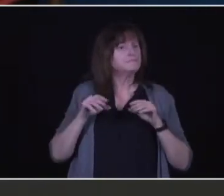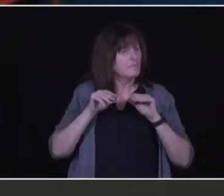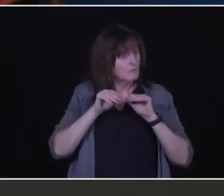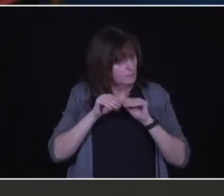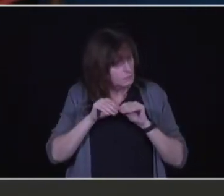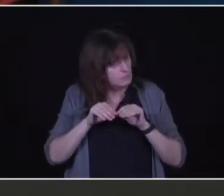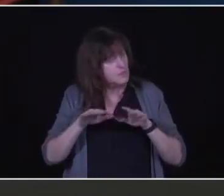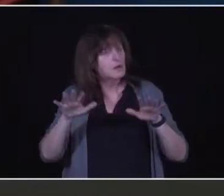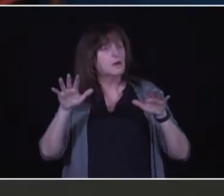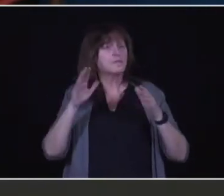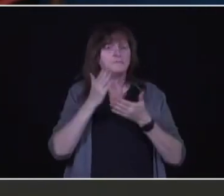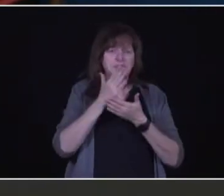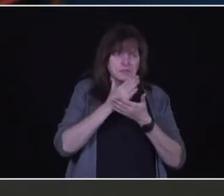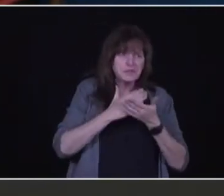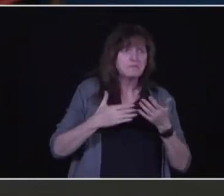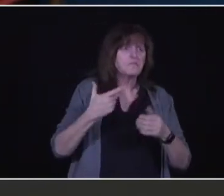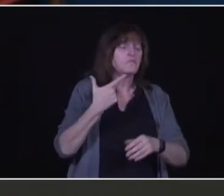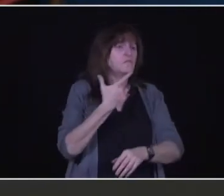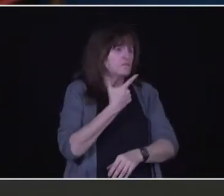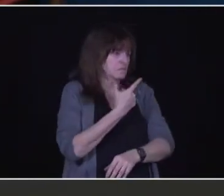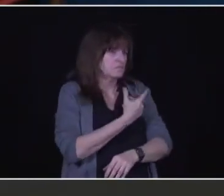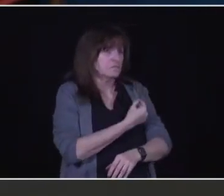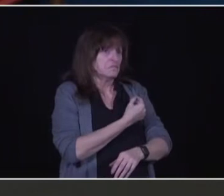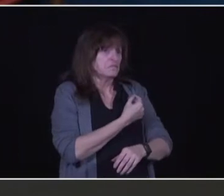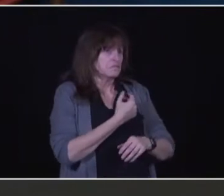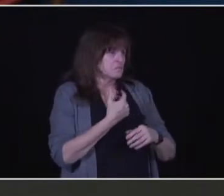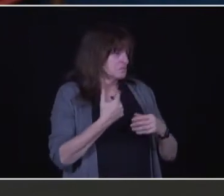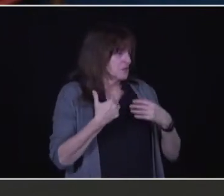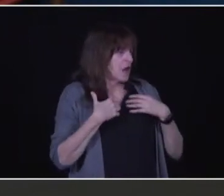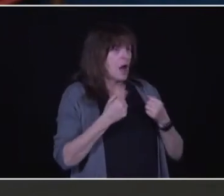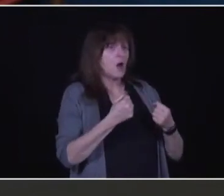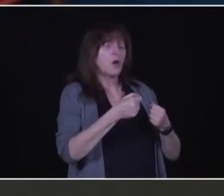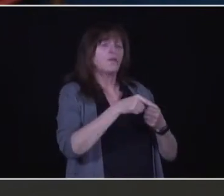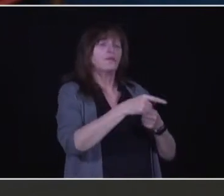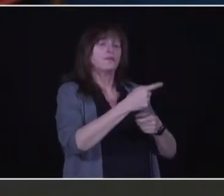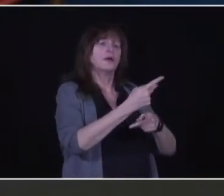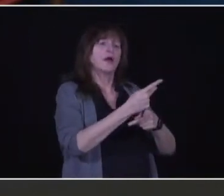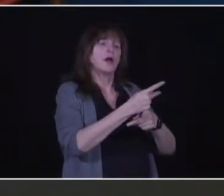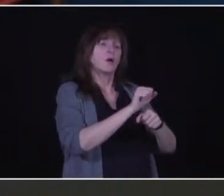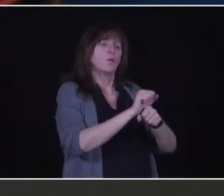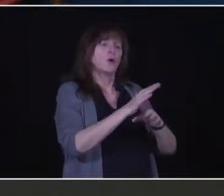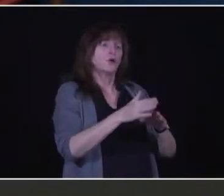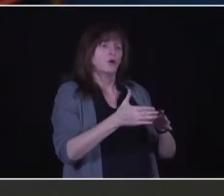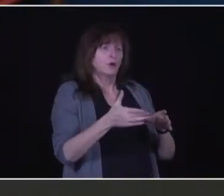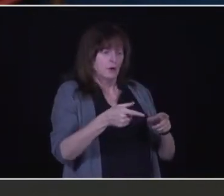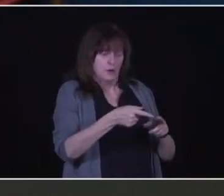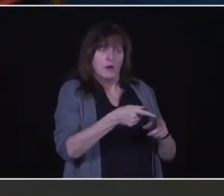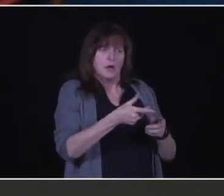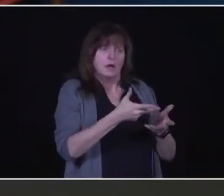been going to healthcare workers who are not patient facing. We see that again over the weekend some reports